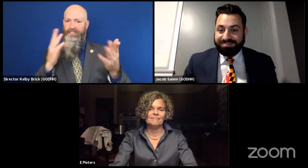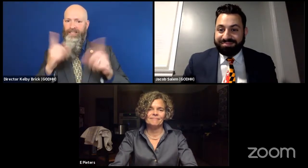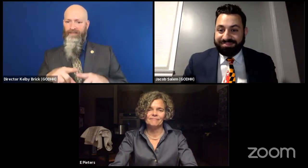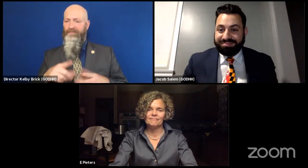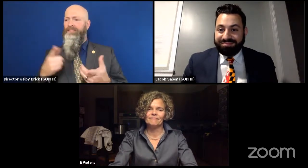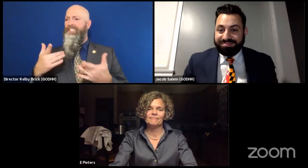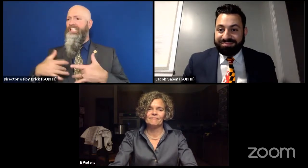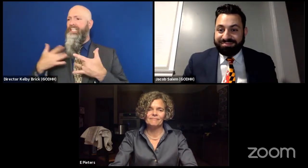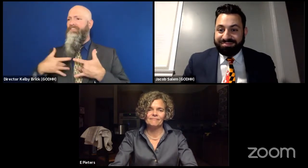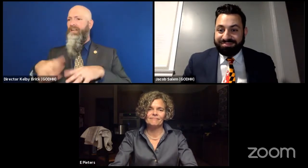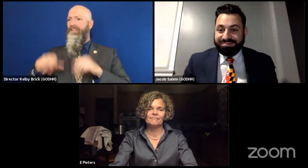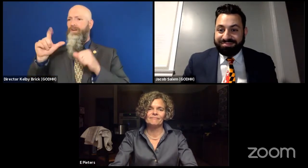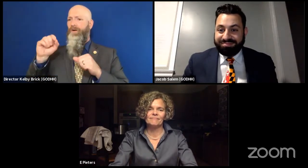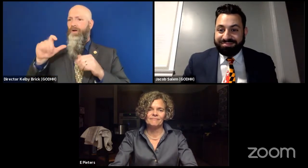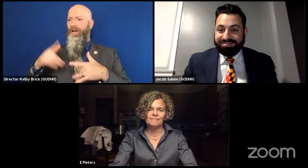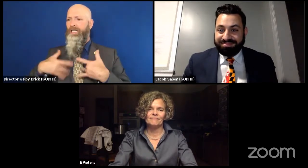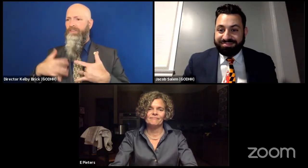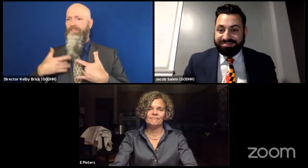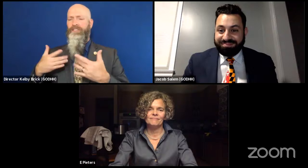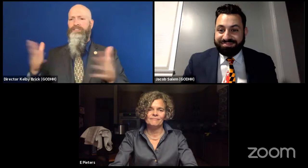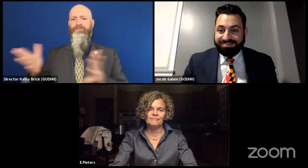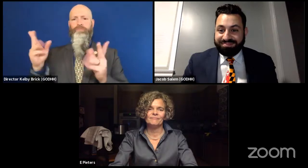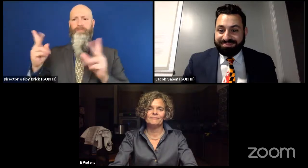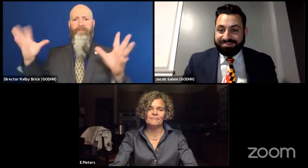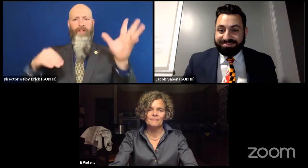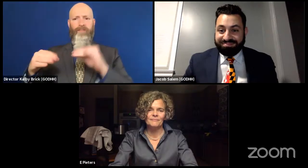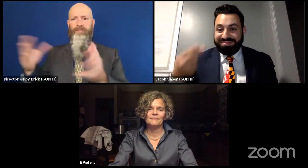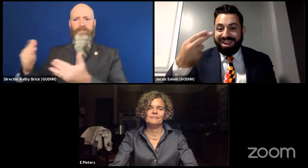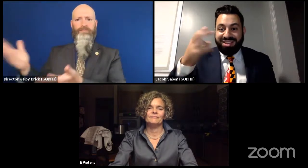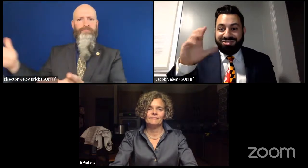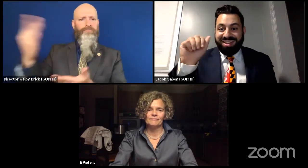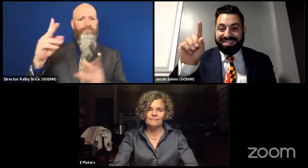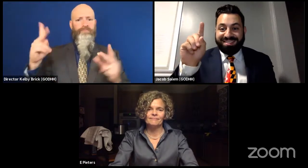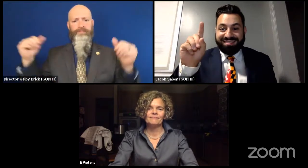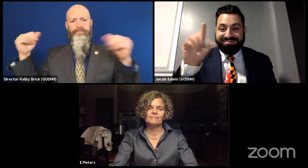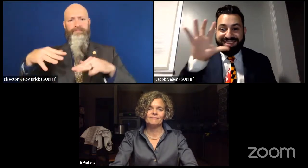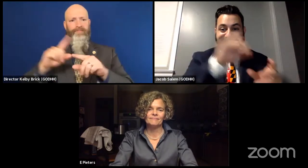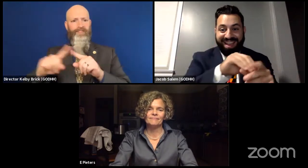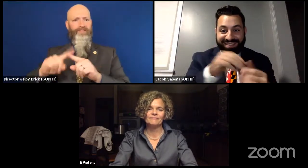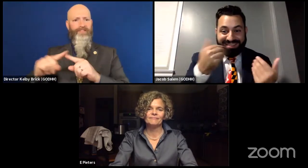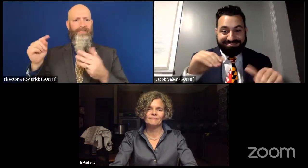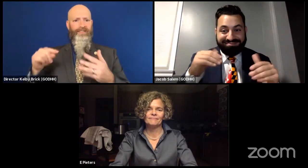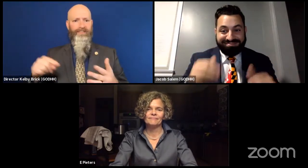voice in the room, but you are there. If there's a local event and we need somebody to get